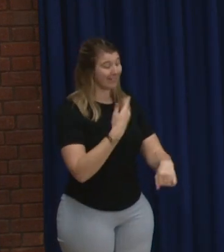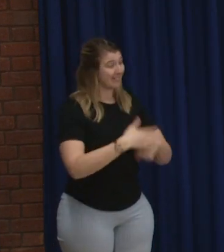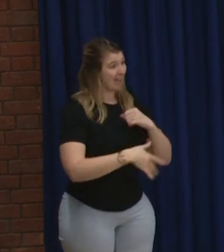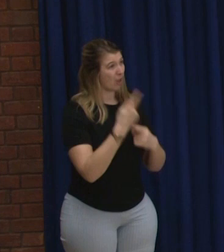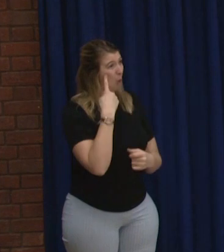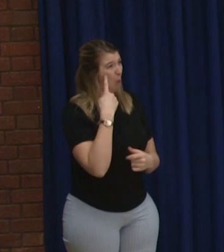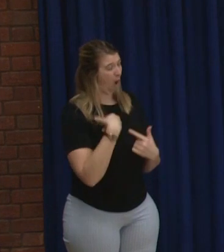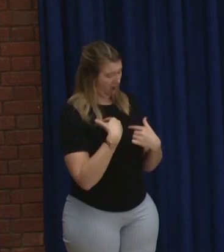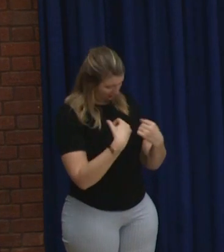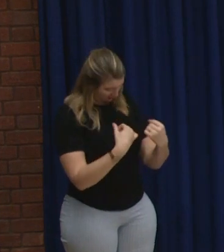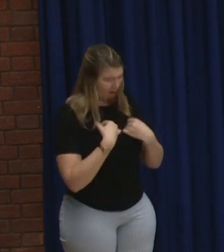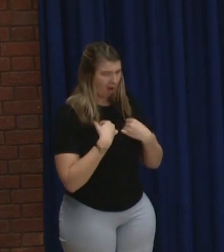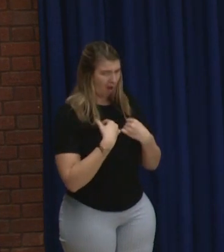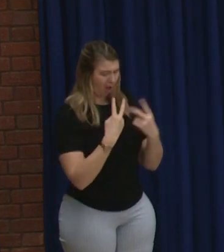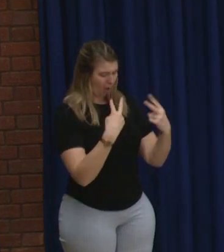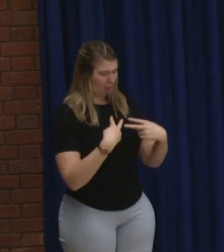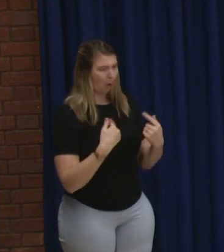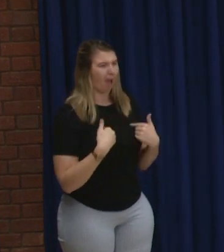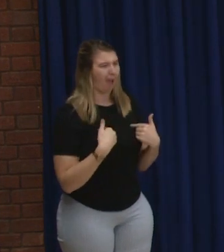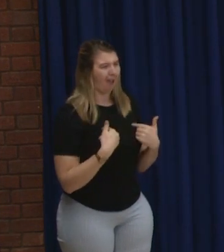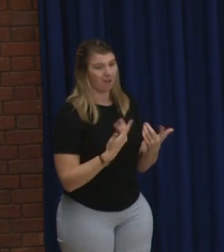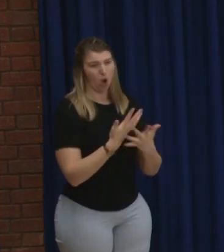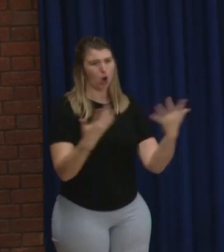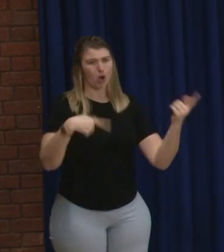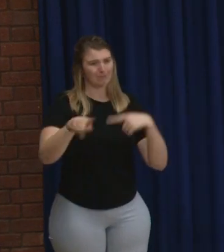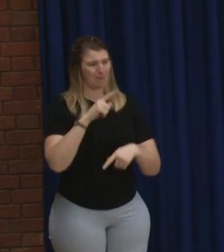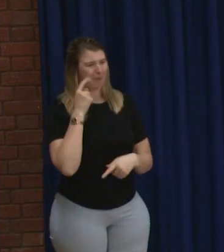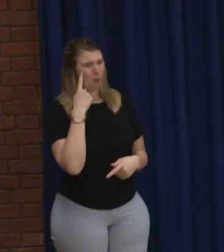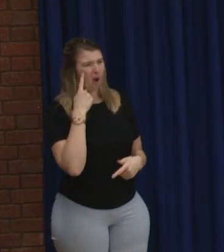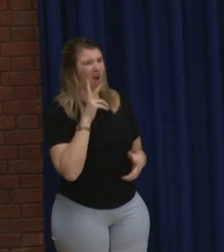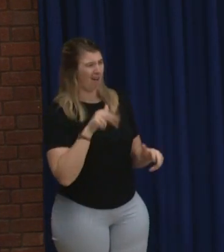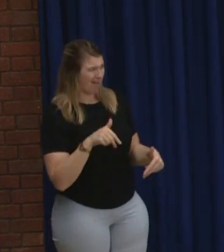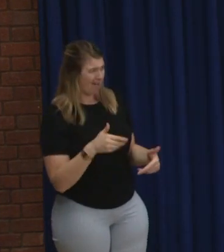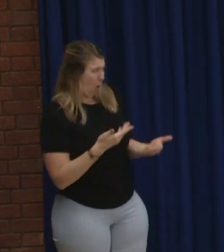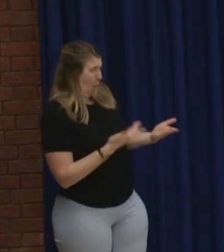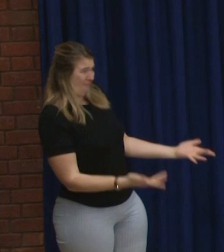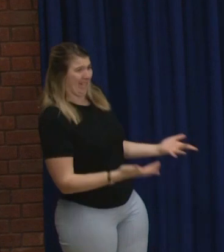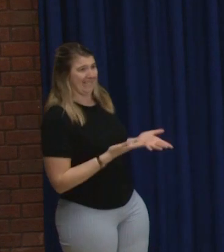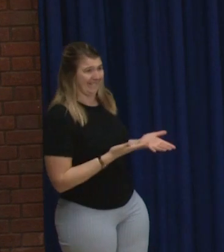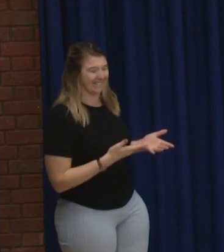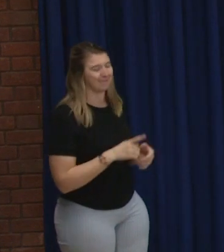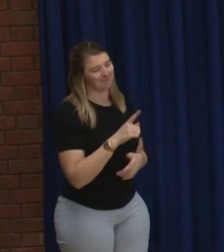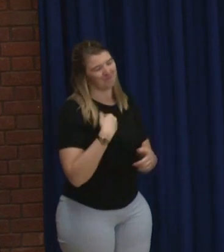though everybody around me would go 'obviously' right? And I look back on my school years and I